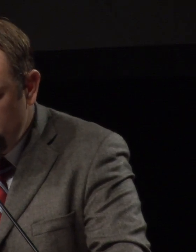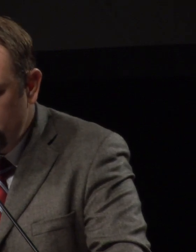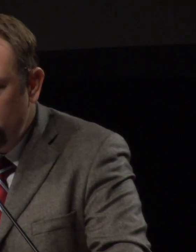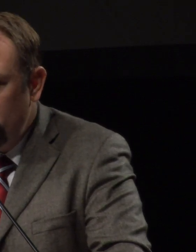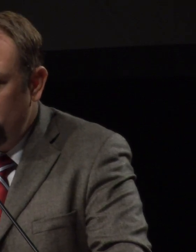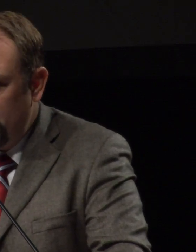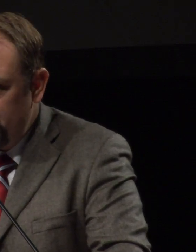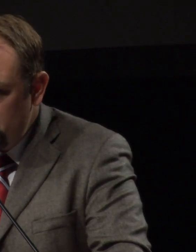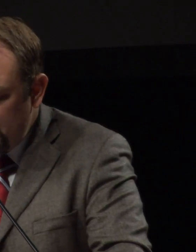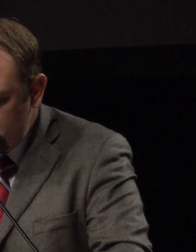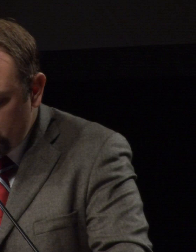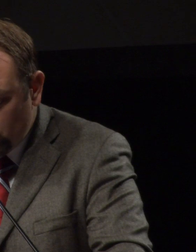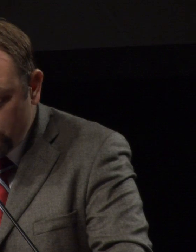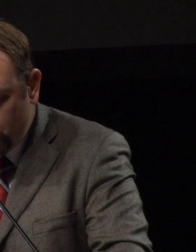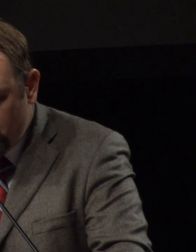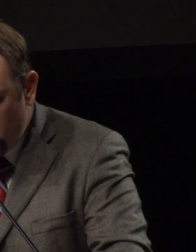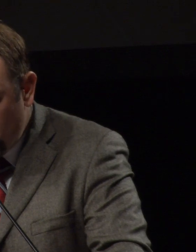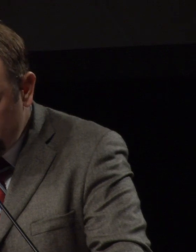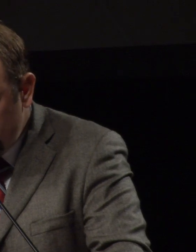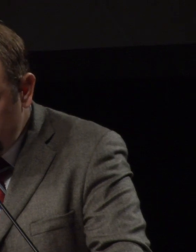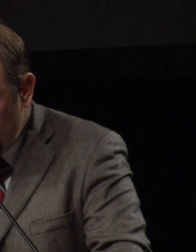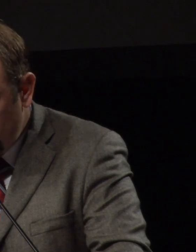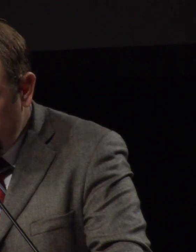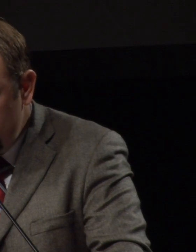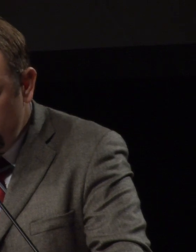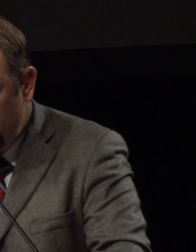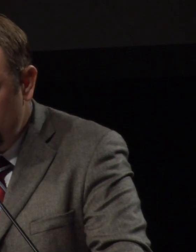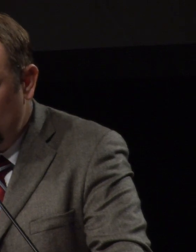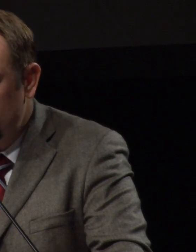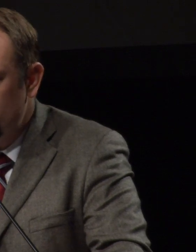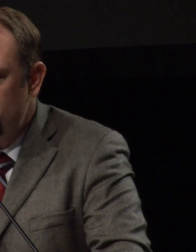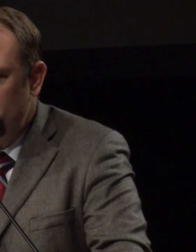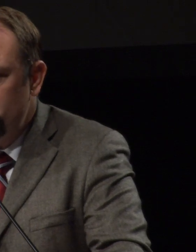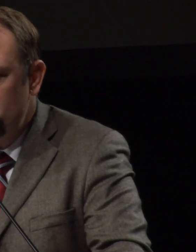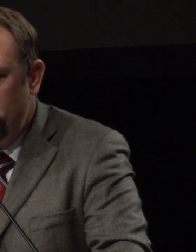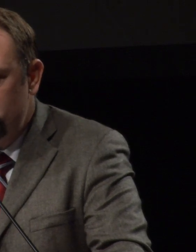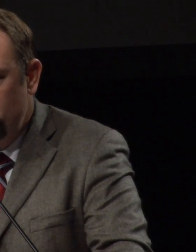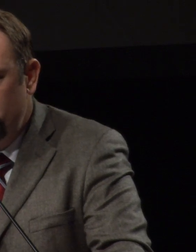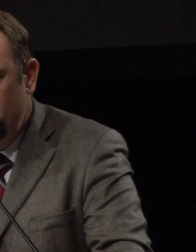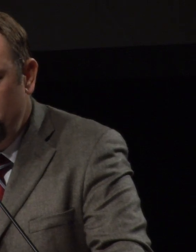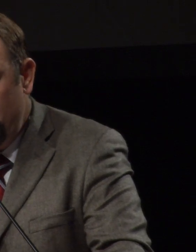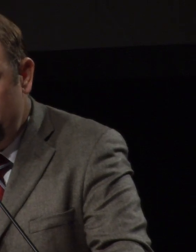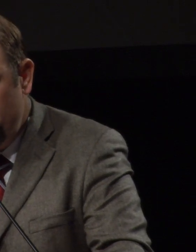STUDENTS RECEIVE AND THE AMAZING LIFE OF THE MIND THAT EACH AND EVERY ONE OF US PARTICIPATES IN